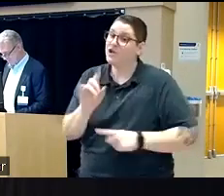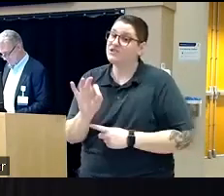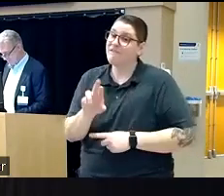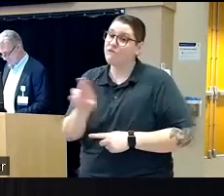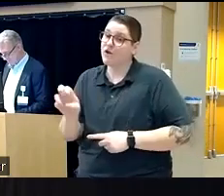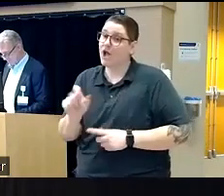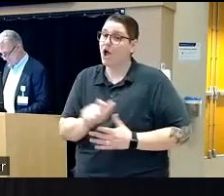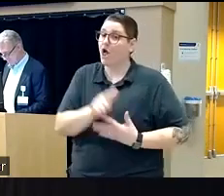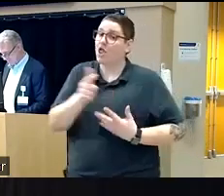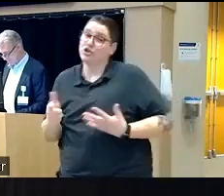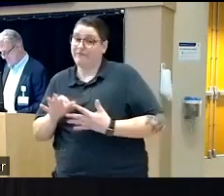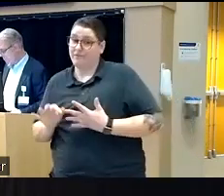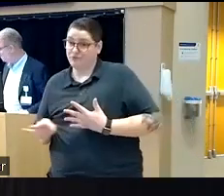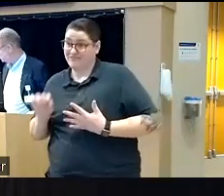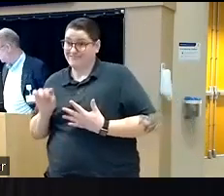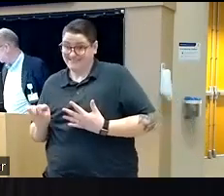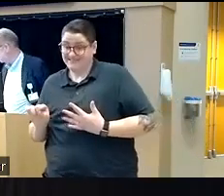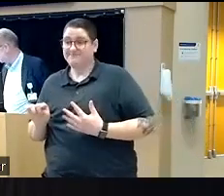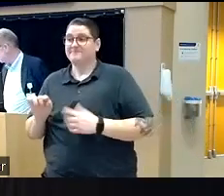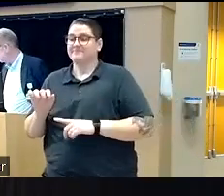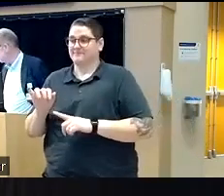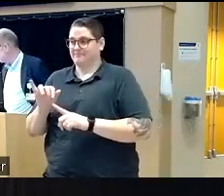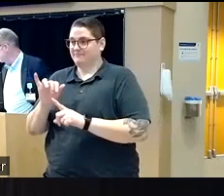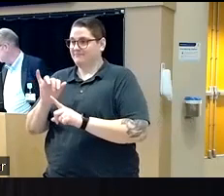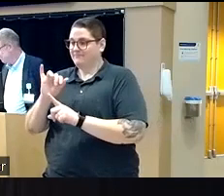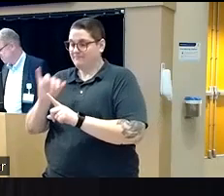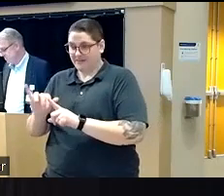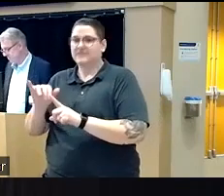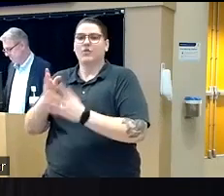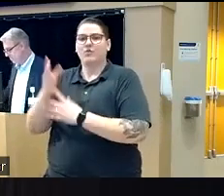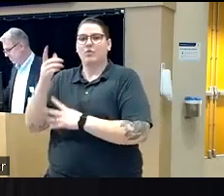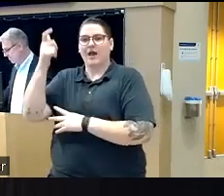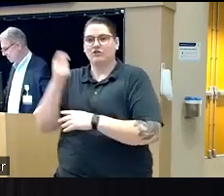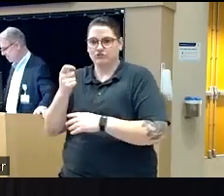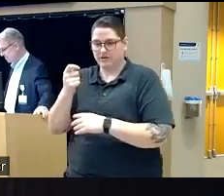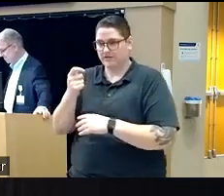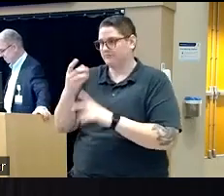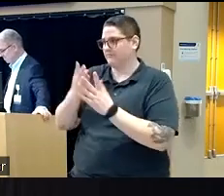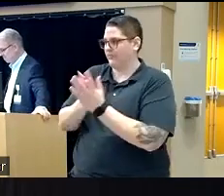that's actually made possible by a grant held by the American Academy of addiction